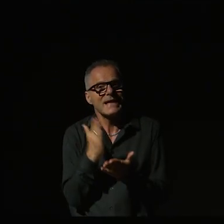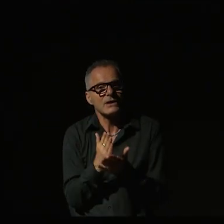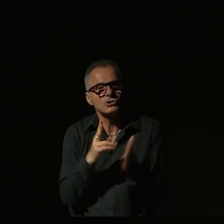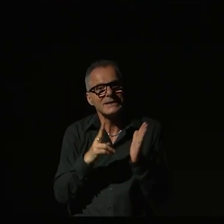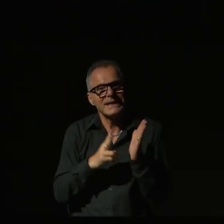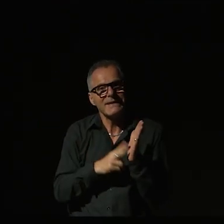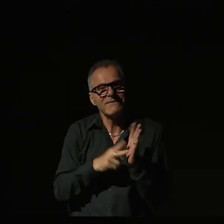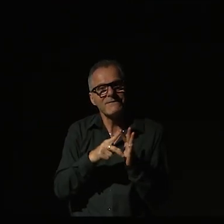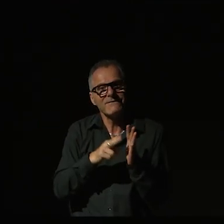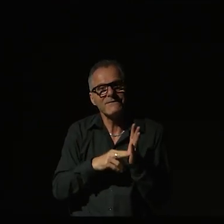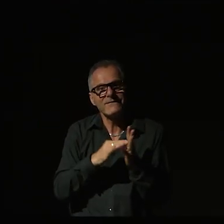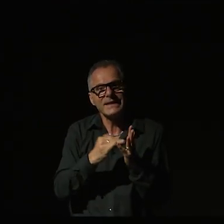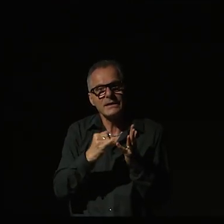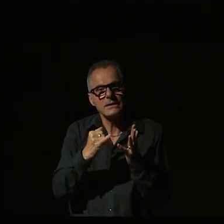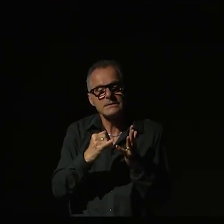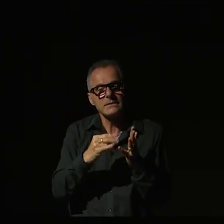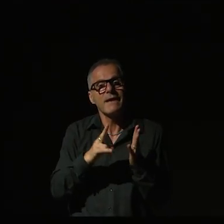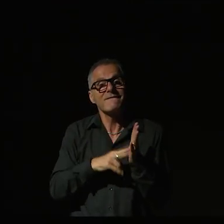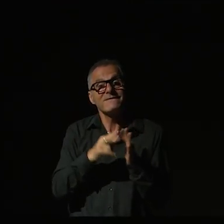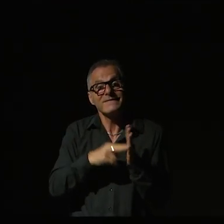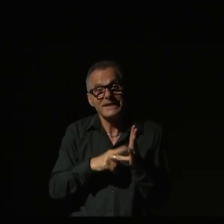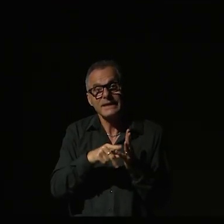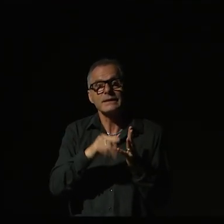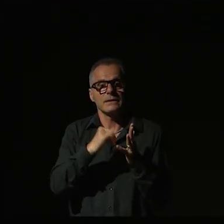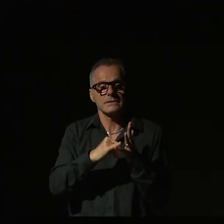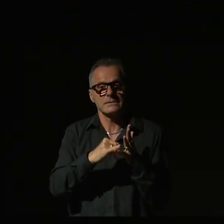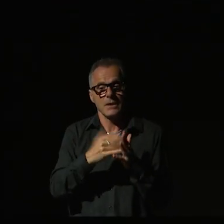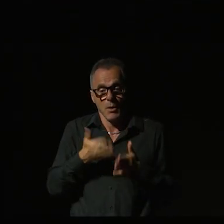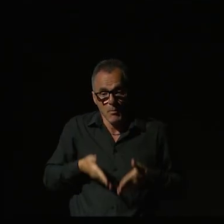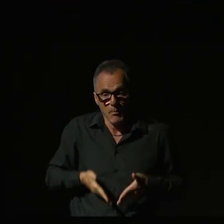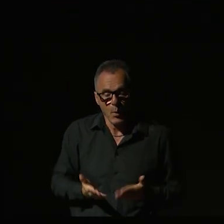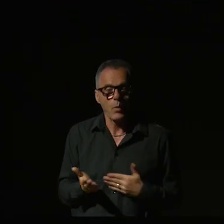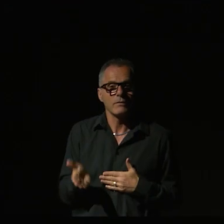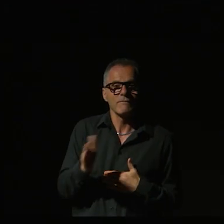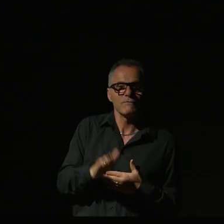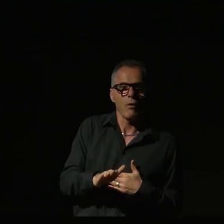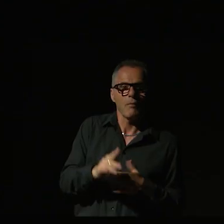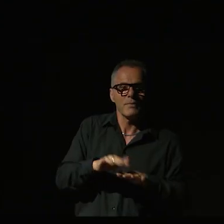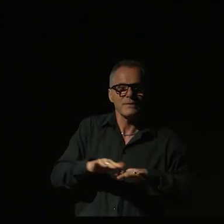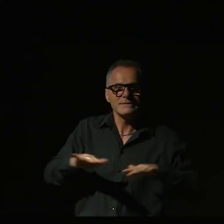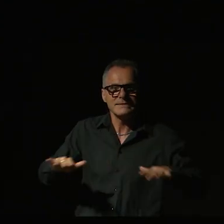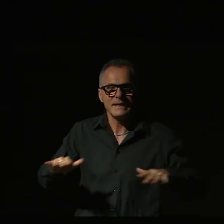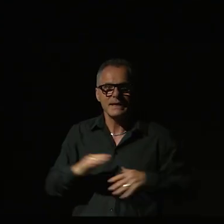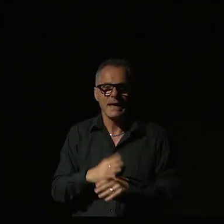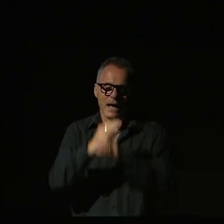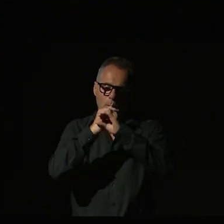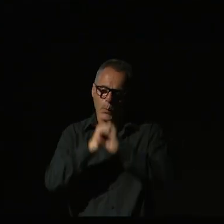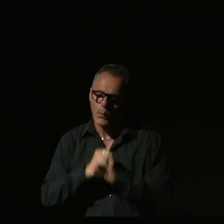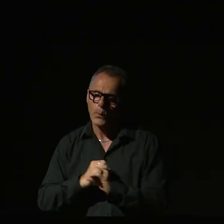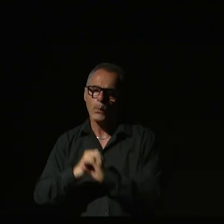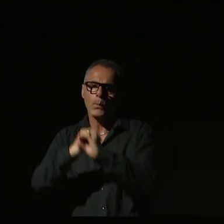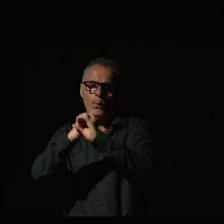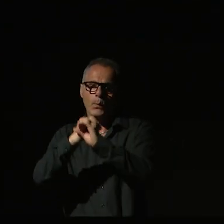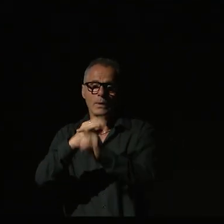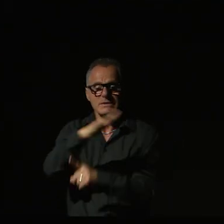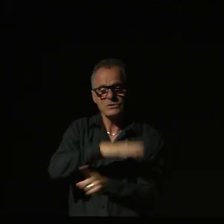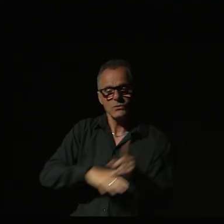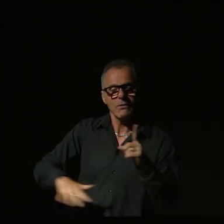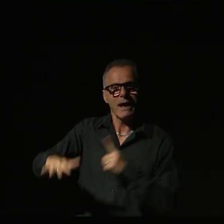Venus, born from the sea, very often shown in a triumphant arrival surrounded by sea gods and sea goddesses.